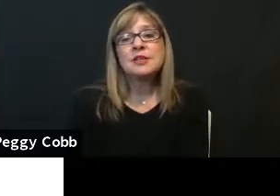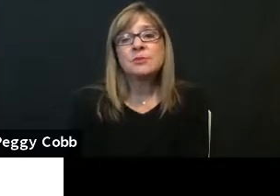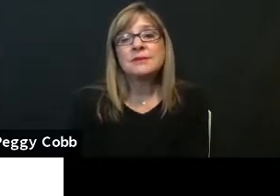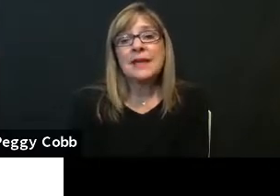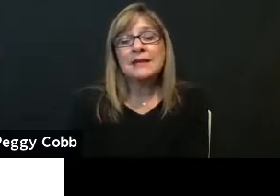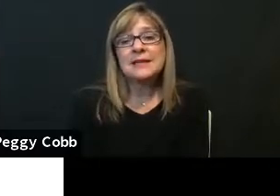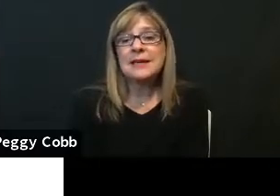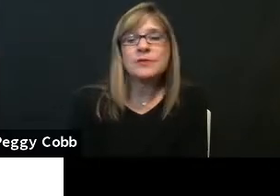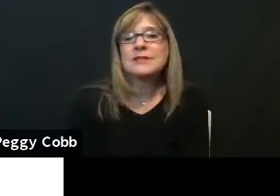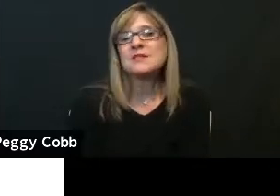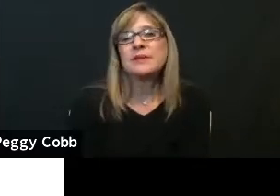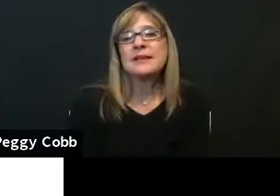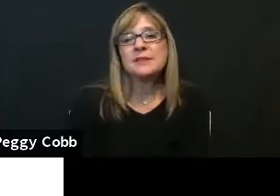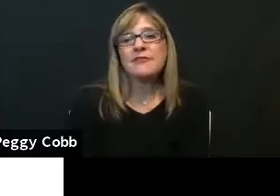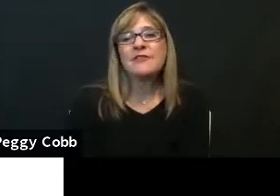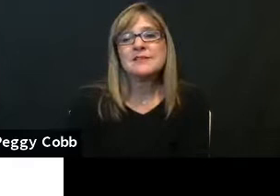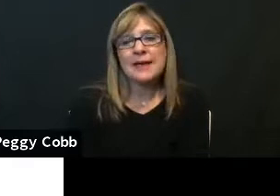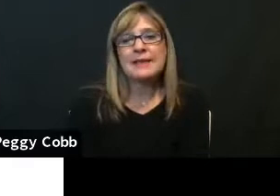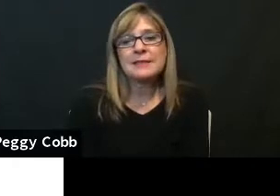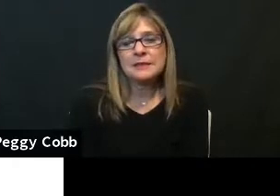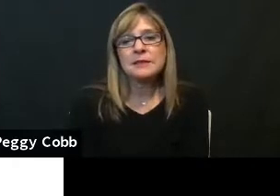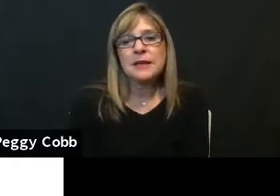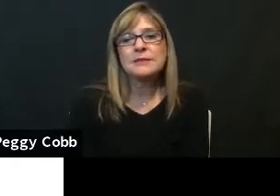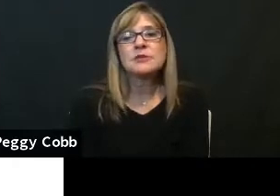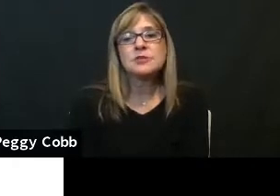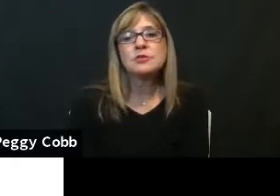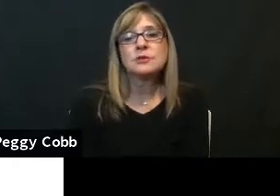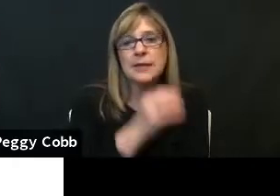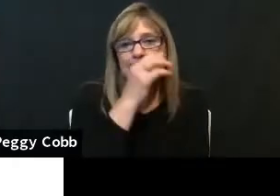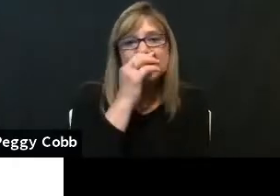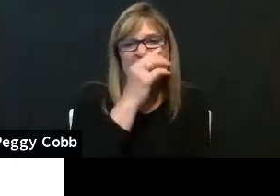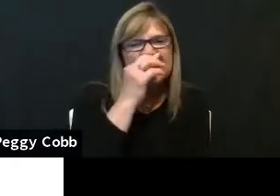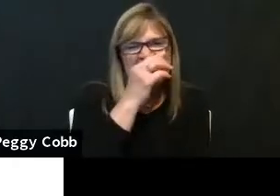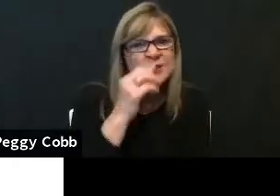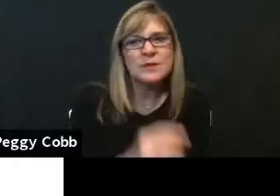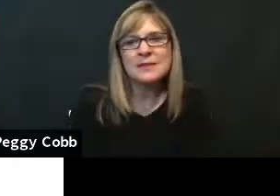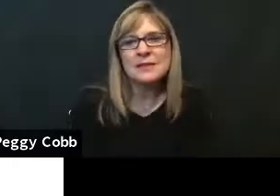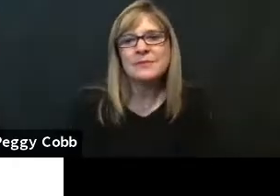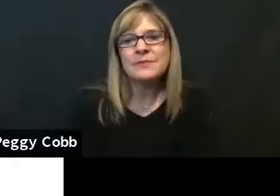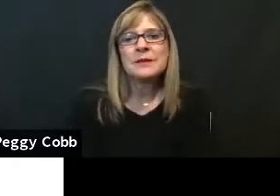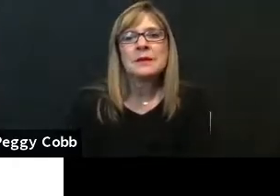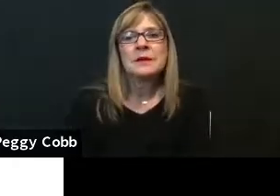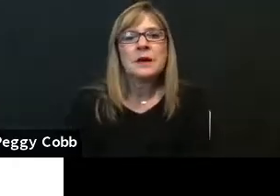about the ADA or the disability office app at their school how to get connected with them.